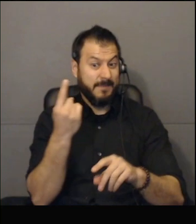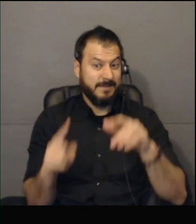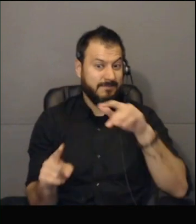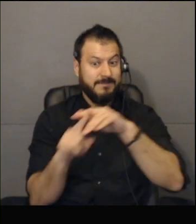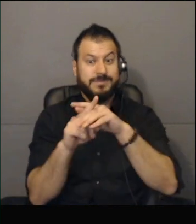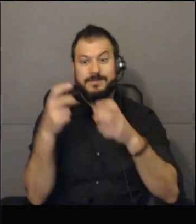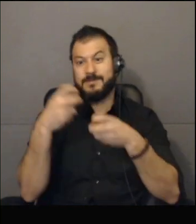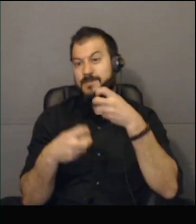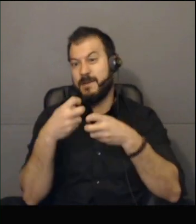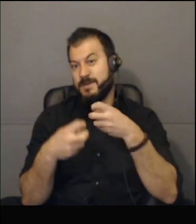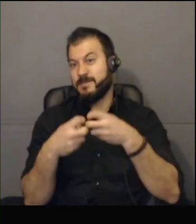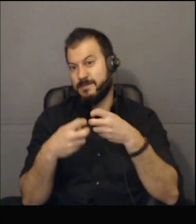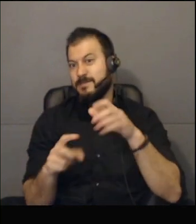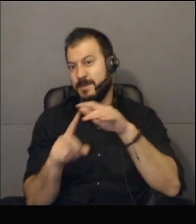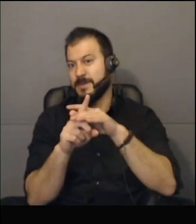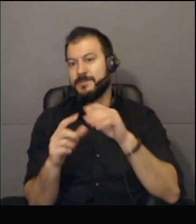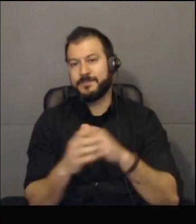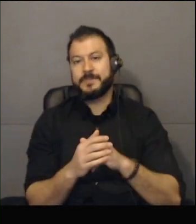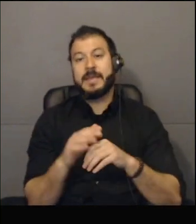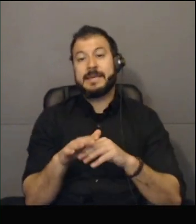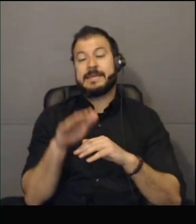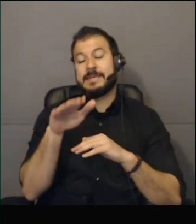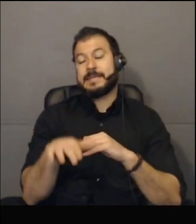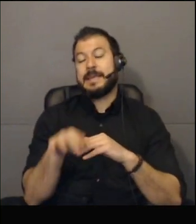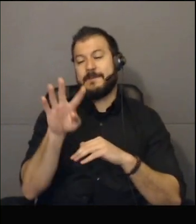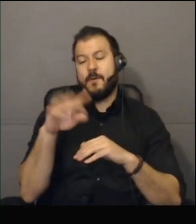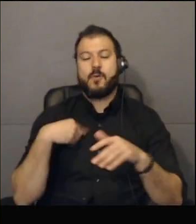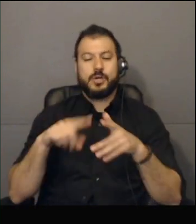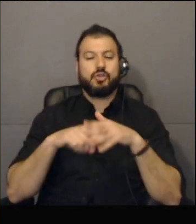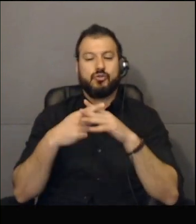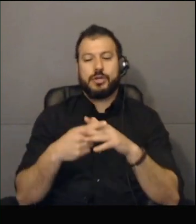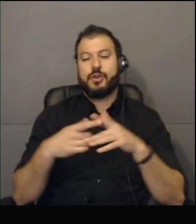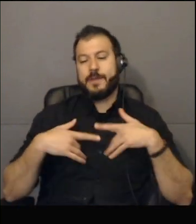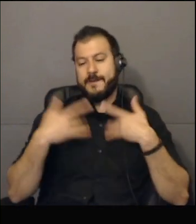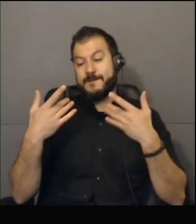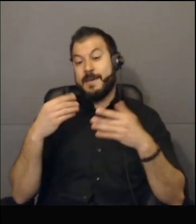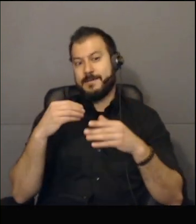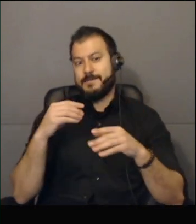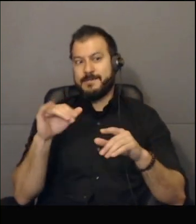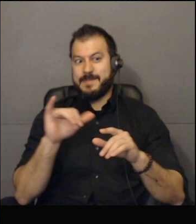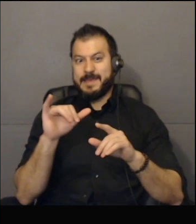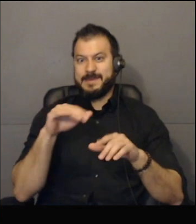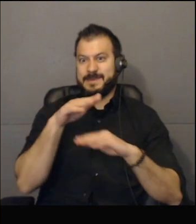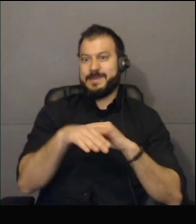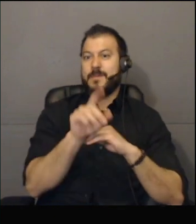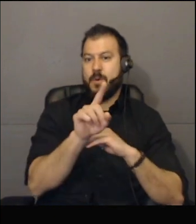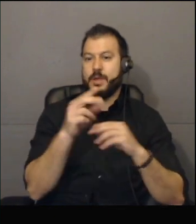In step four, will trigger the event we set up in step one using Postman.